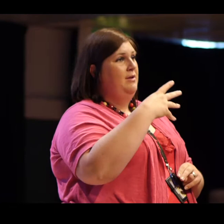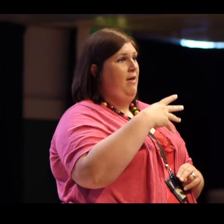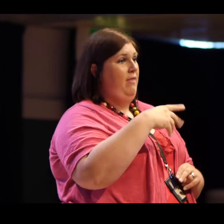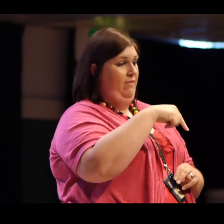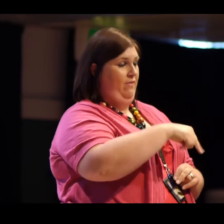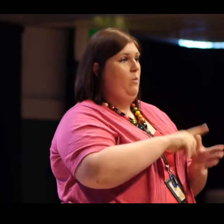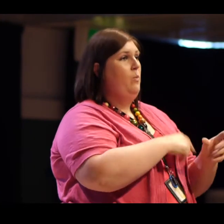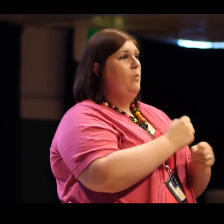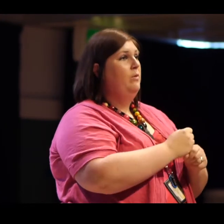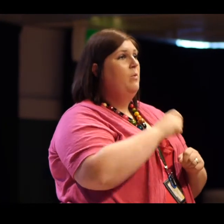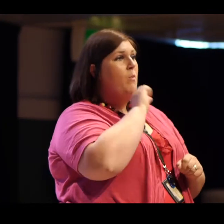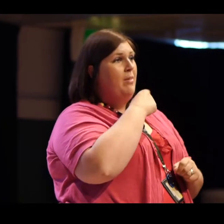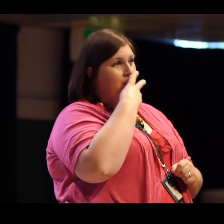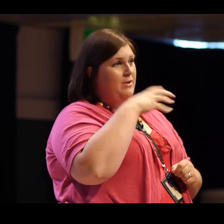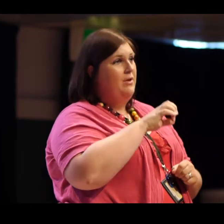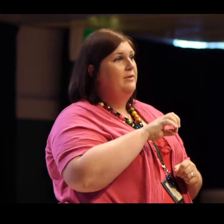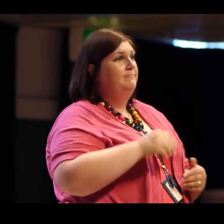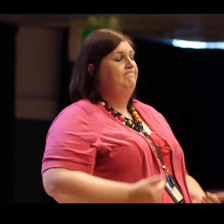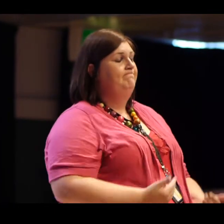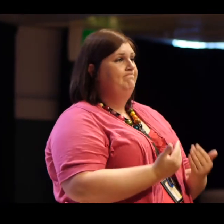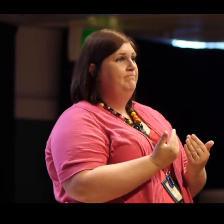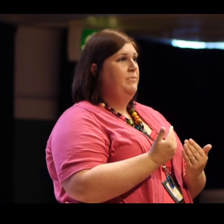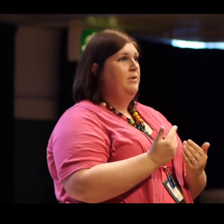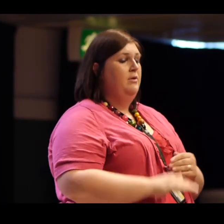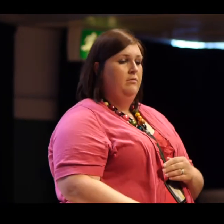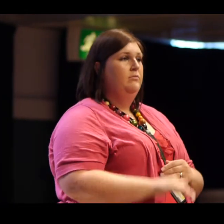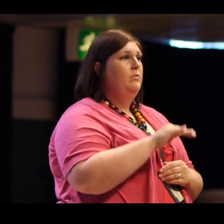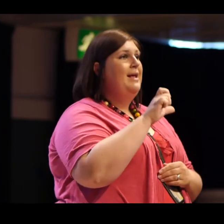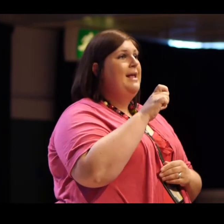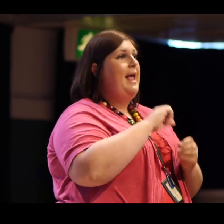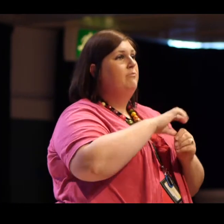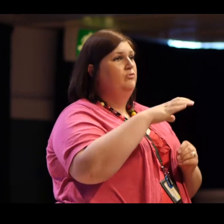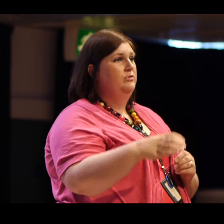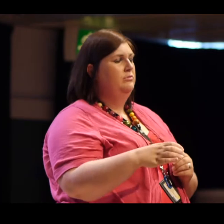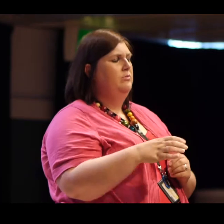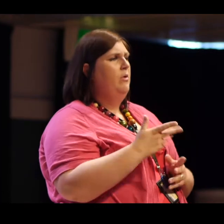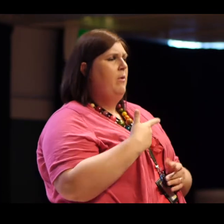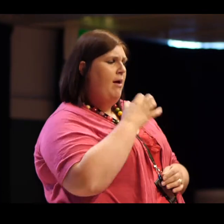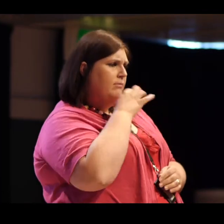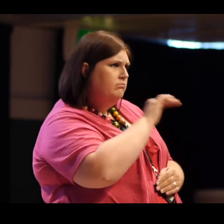and although he was born in Cambridge, if you said, "Where's home?"